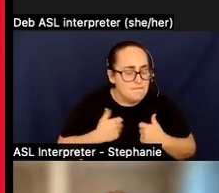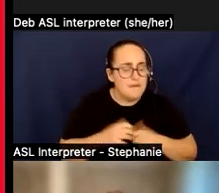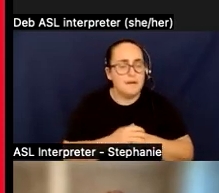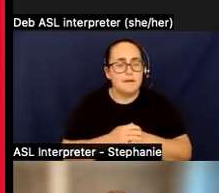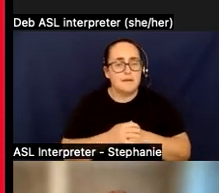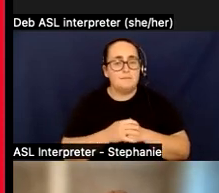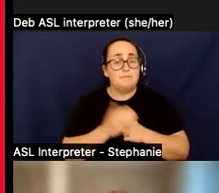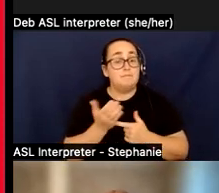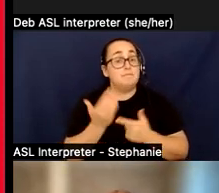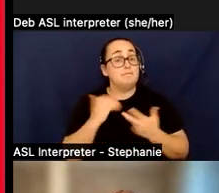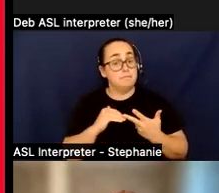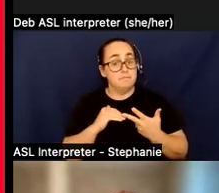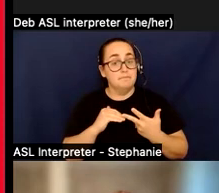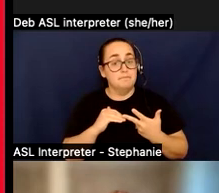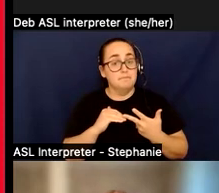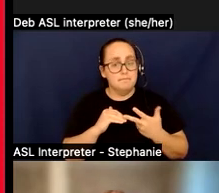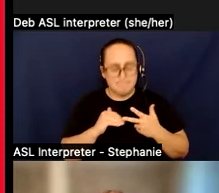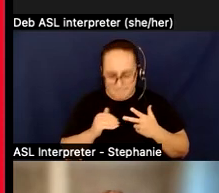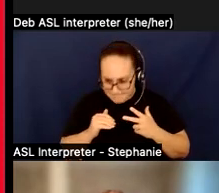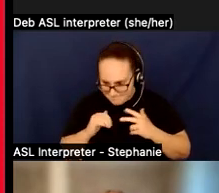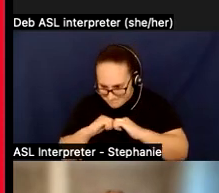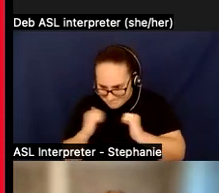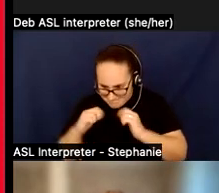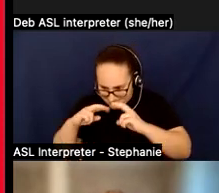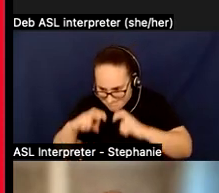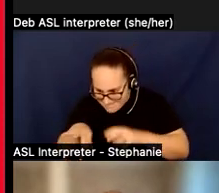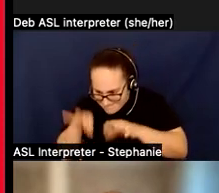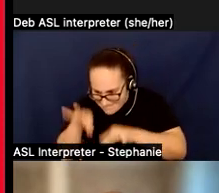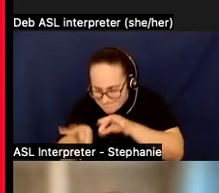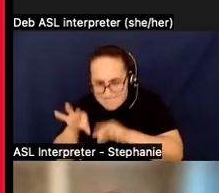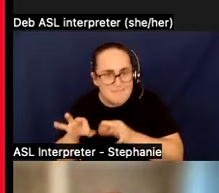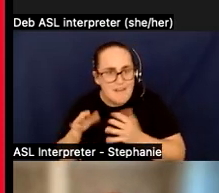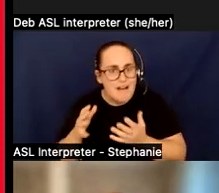Uncover little known stories about the city or overlooked histories. So here